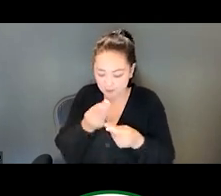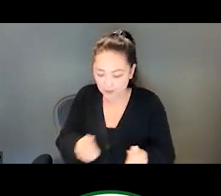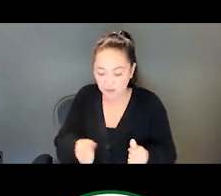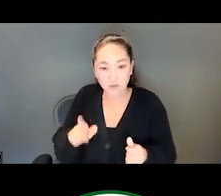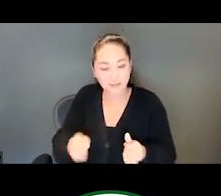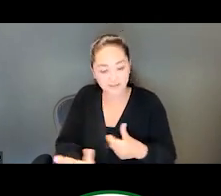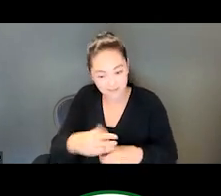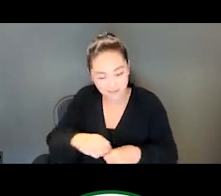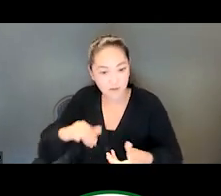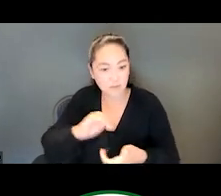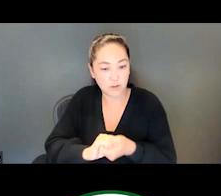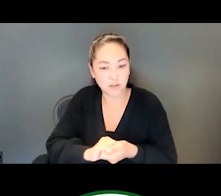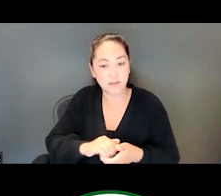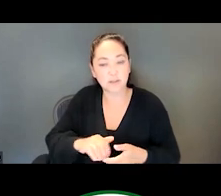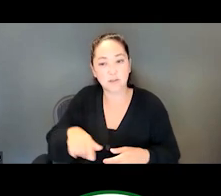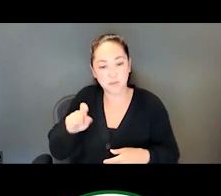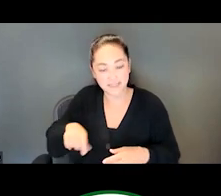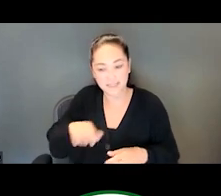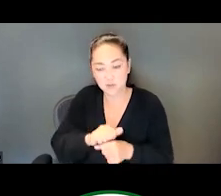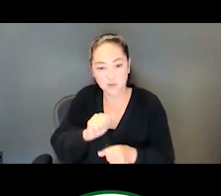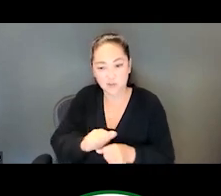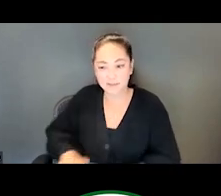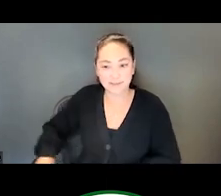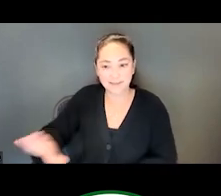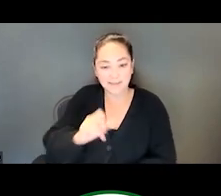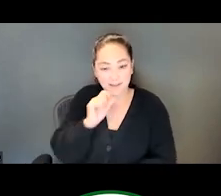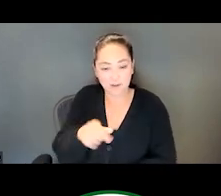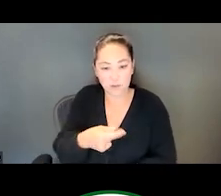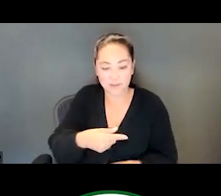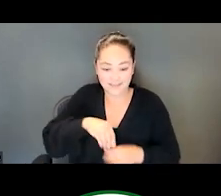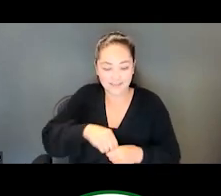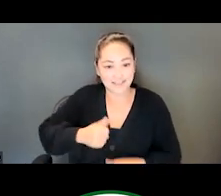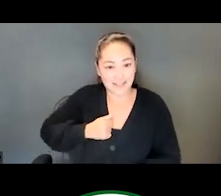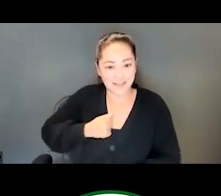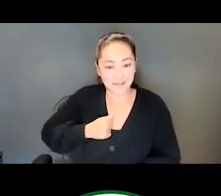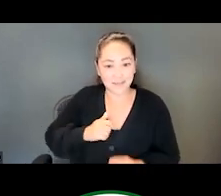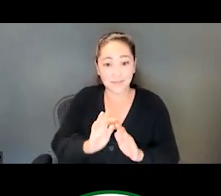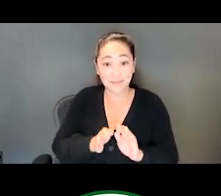Thank you so much, Sabel, for elaborating on that. I really couldn't have said the better myself.